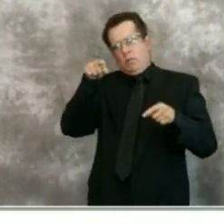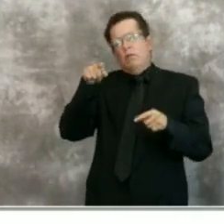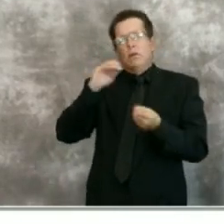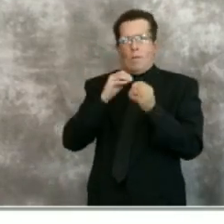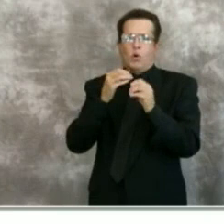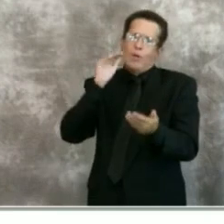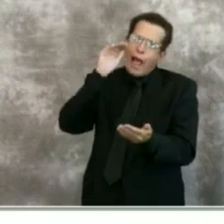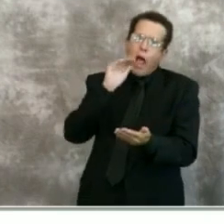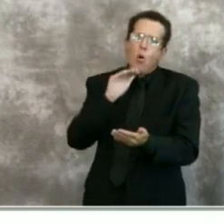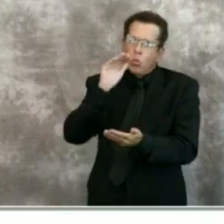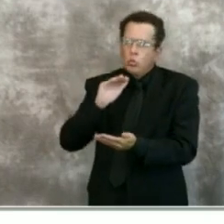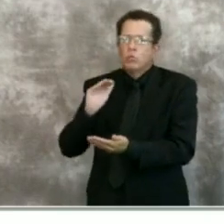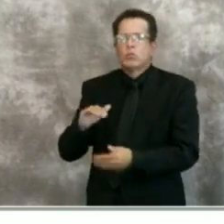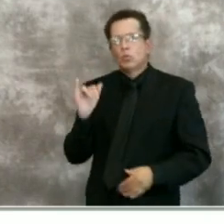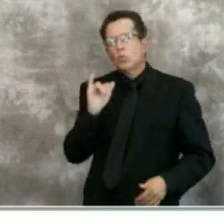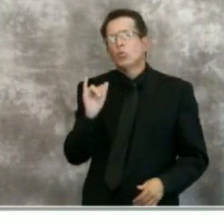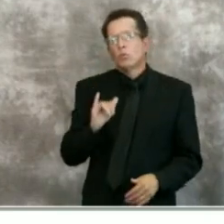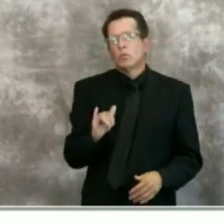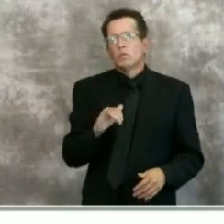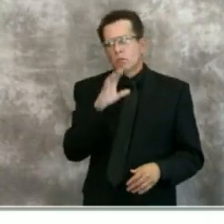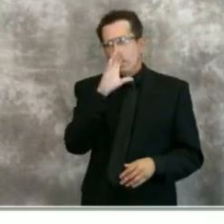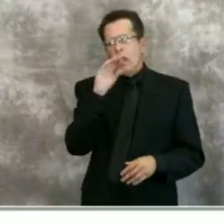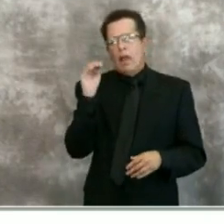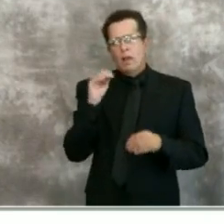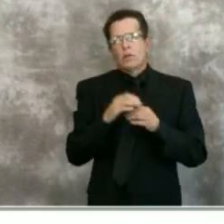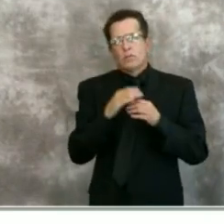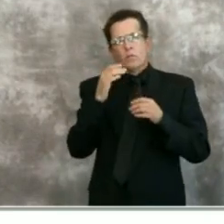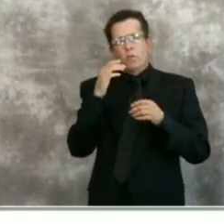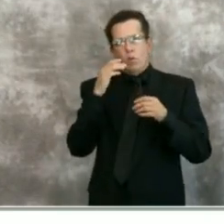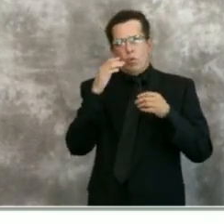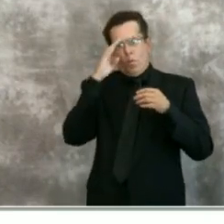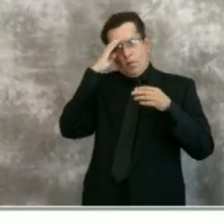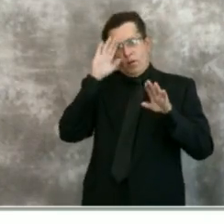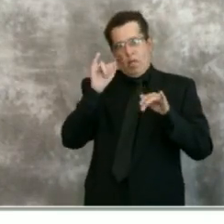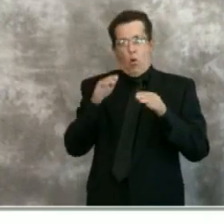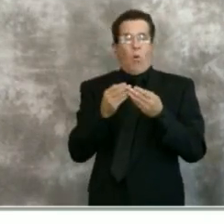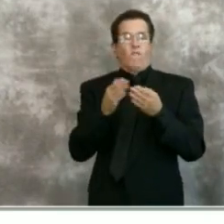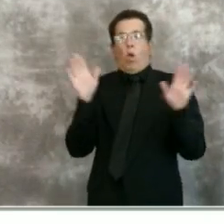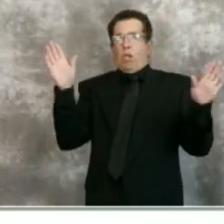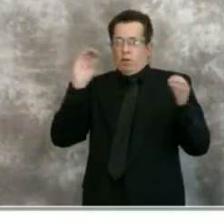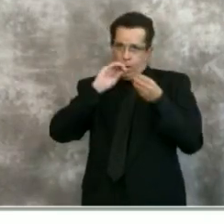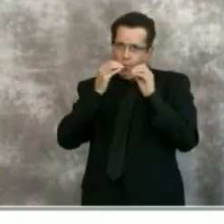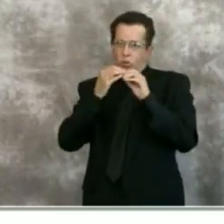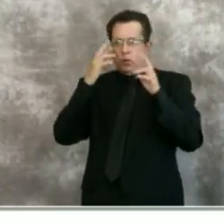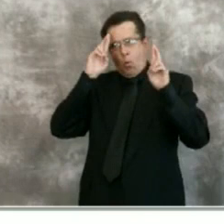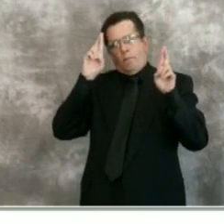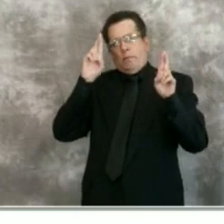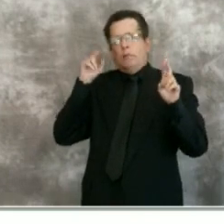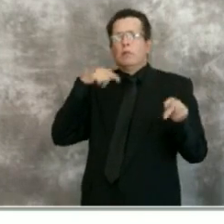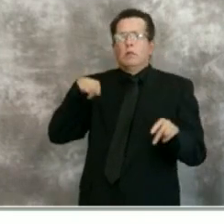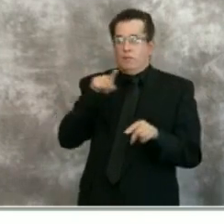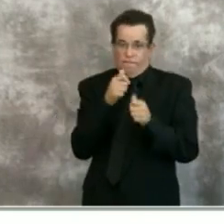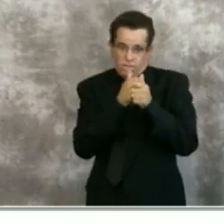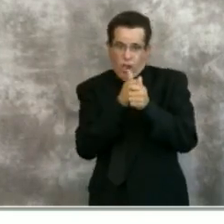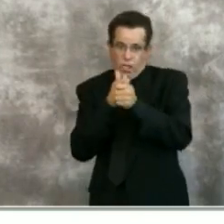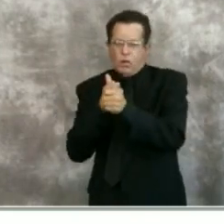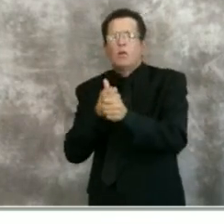HAVE TAKEN TO DATE. WE ANTICIPATE IT WILL HELP TO DRIVE. THIS METRIC DOWN AS